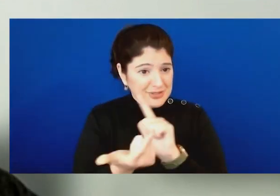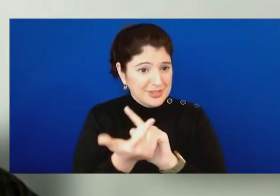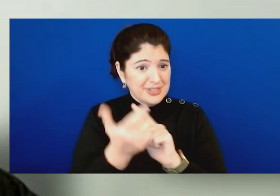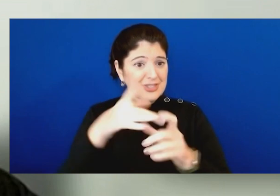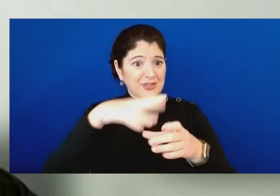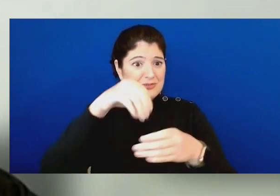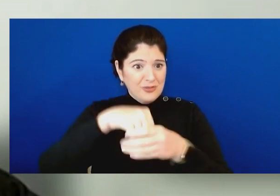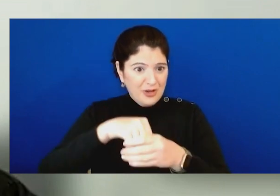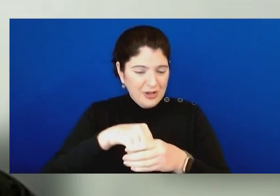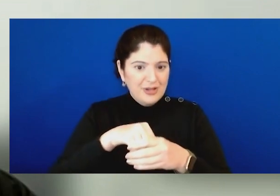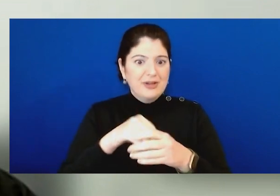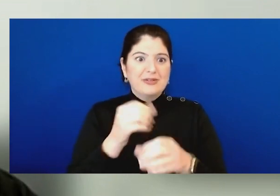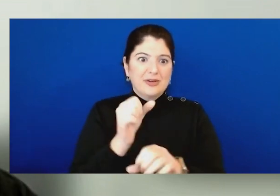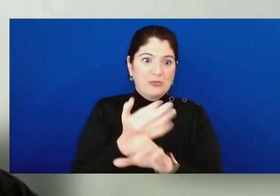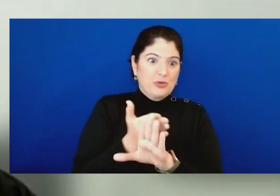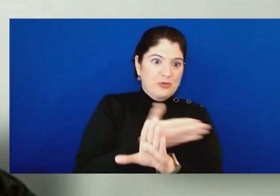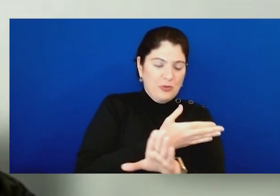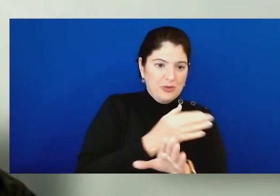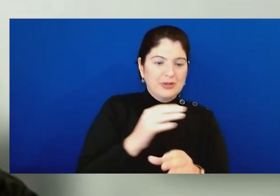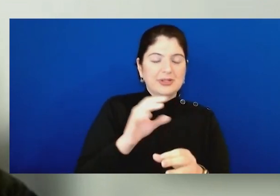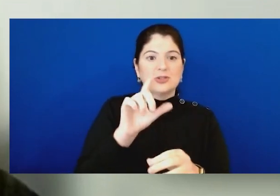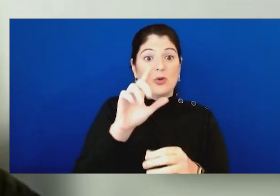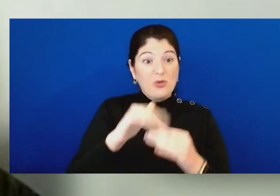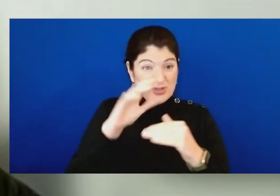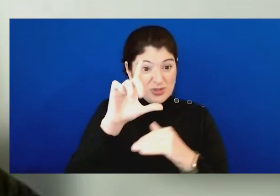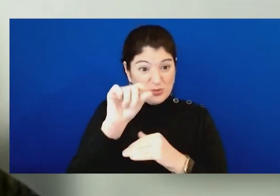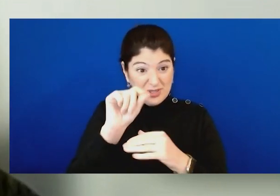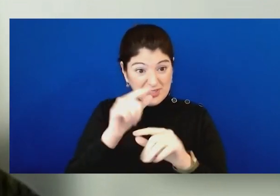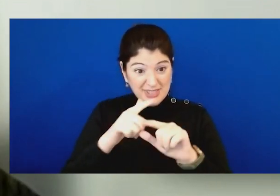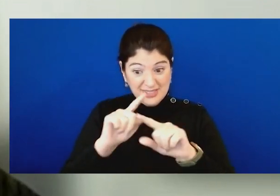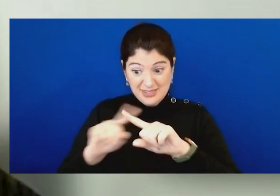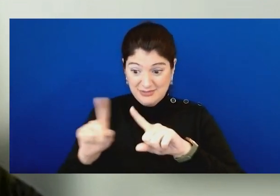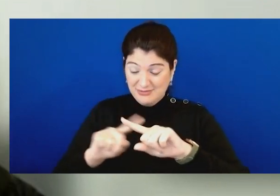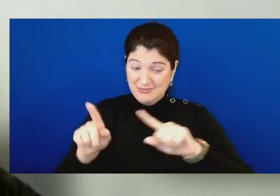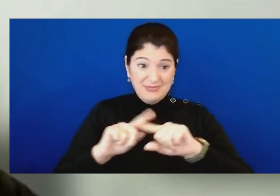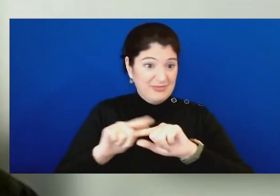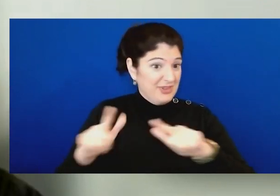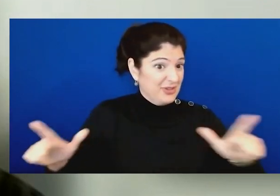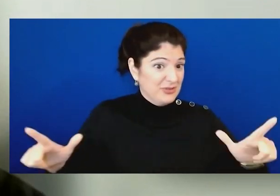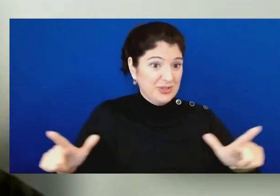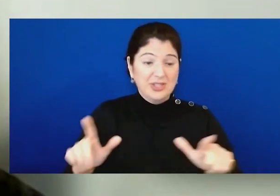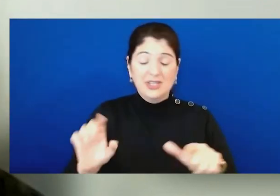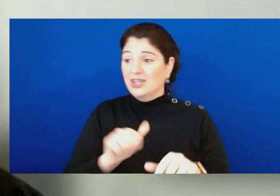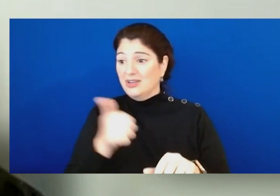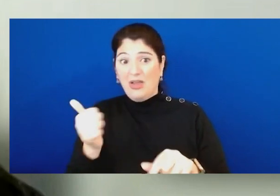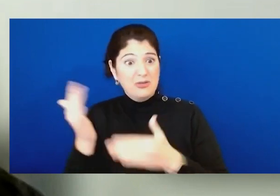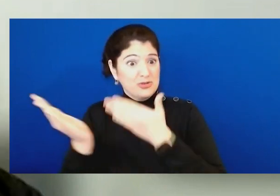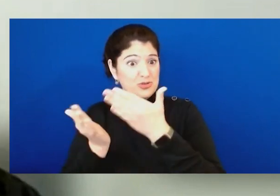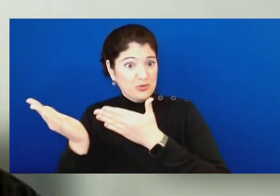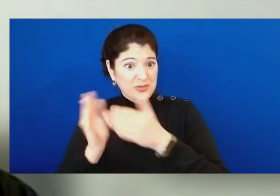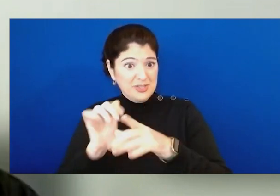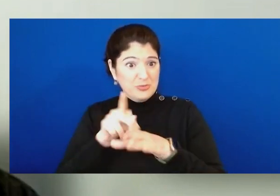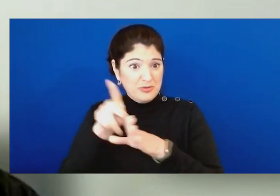available in more than 20 languages and other language service professionals that really make language access possible across New York State.